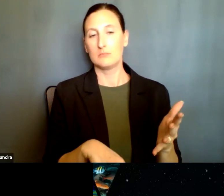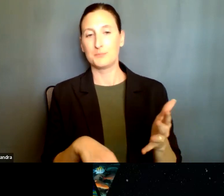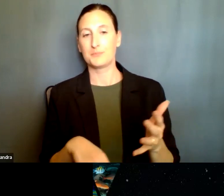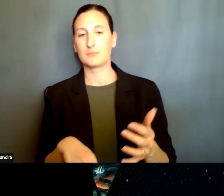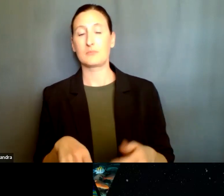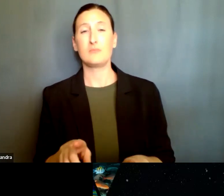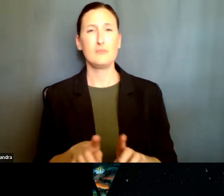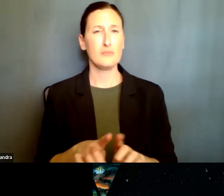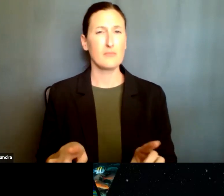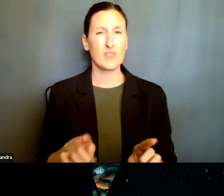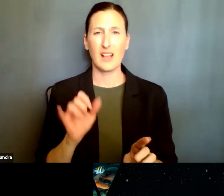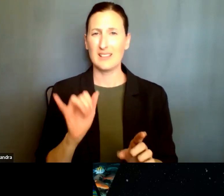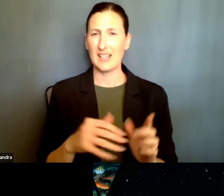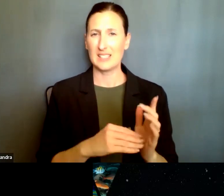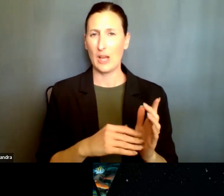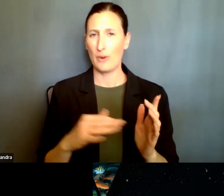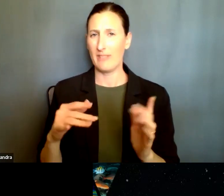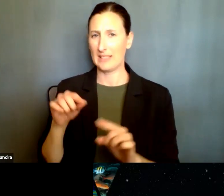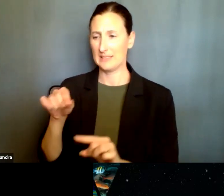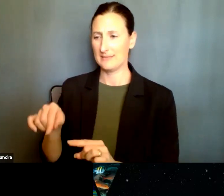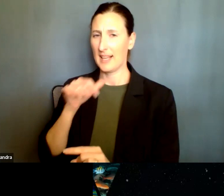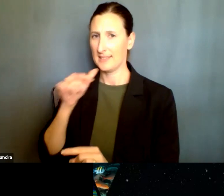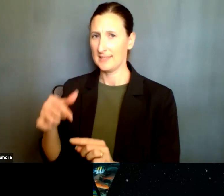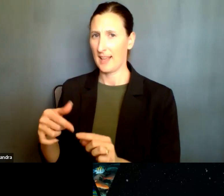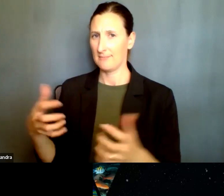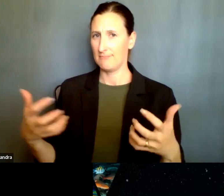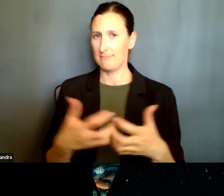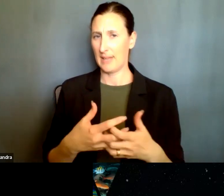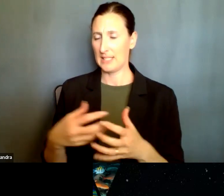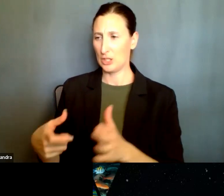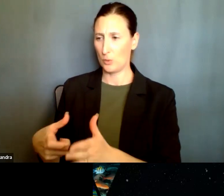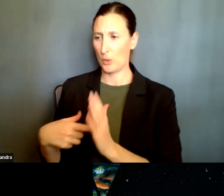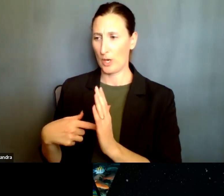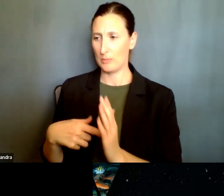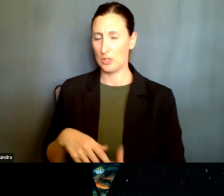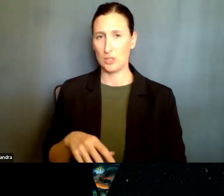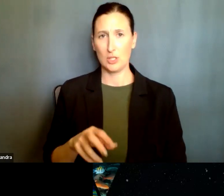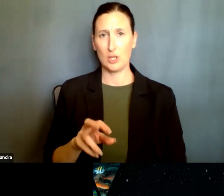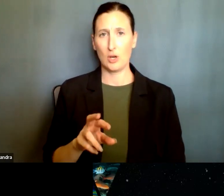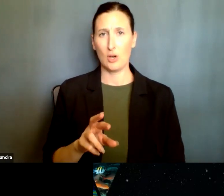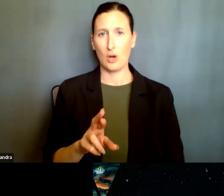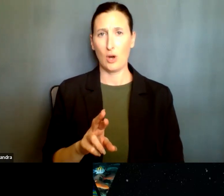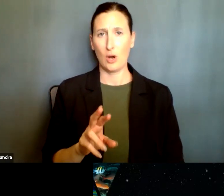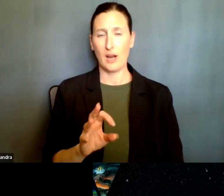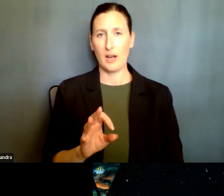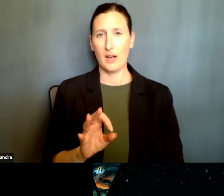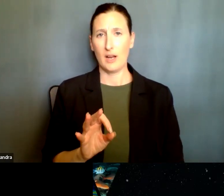in the eligibility requirements. Should an R1MSI institution apply? Matthew Douglass: That's when I would really,